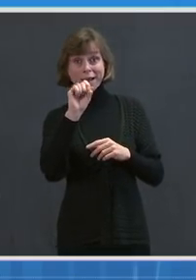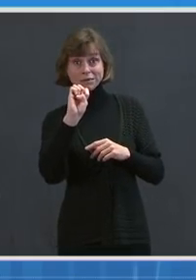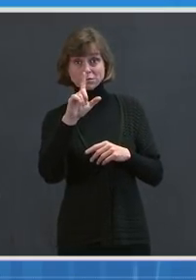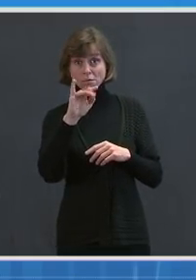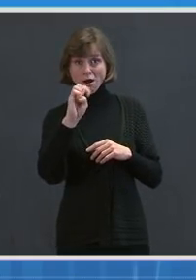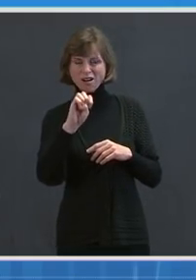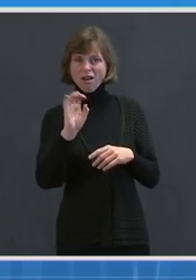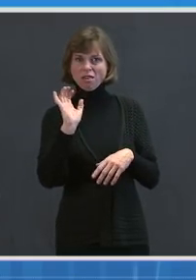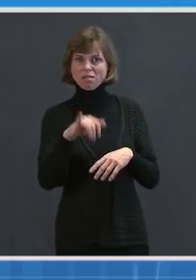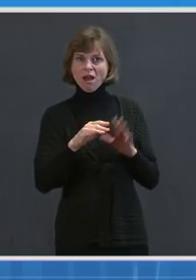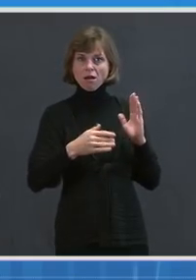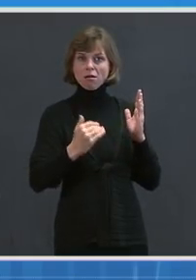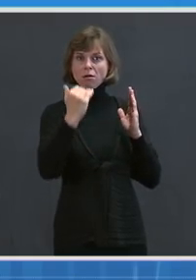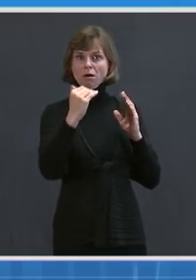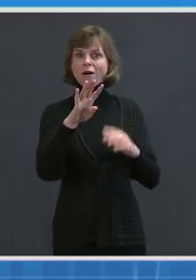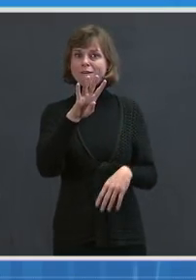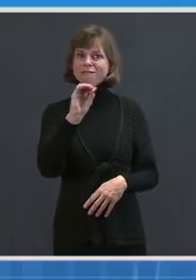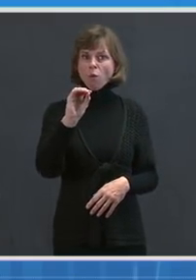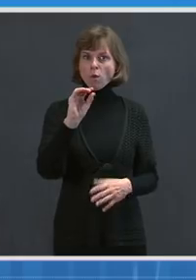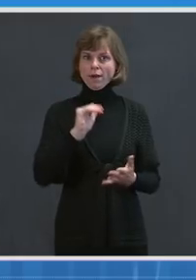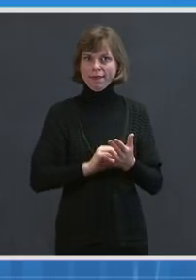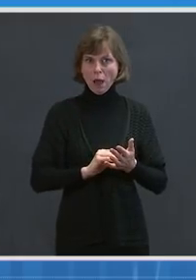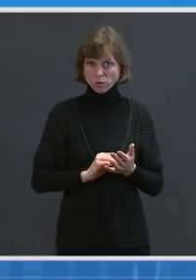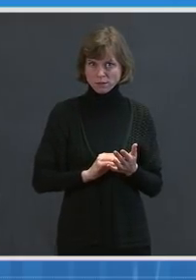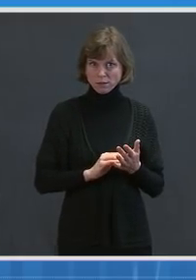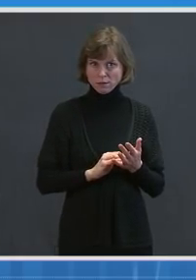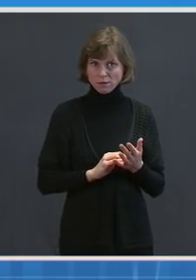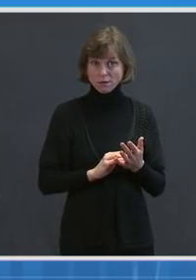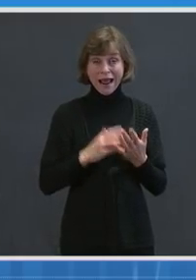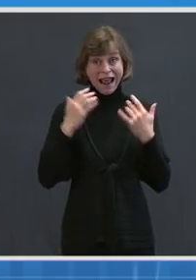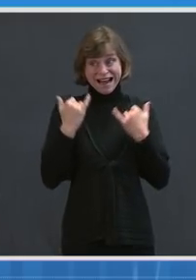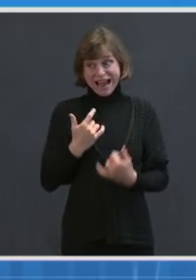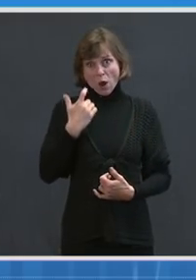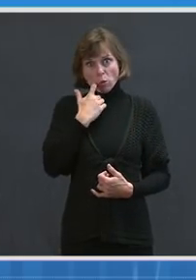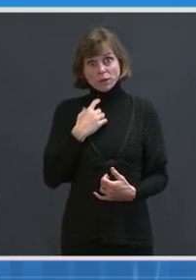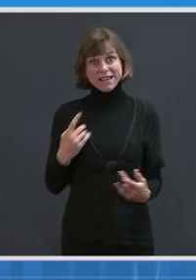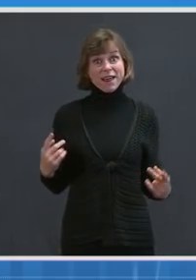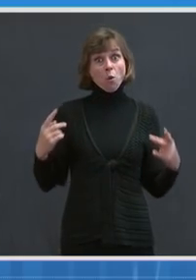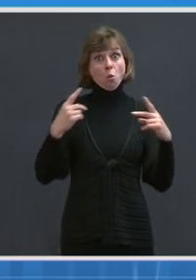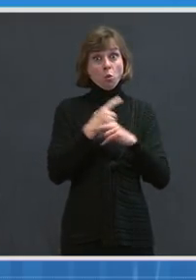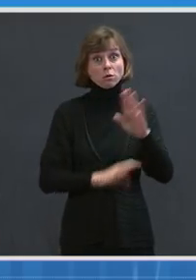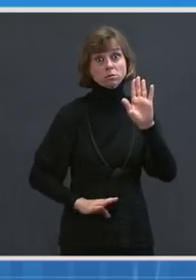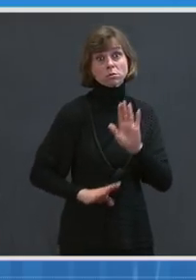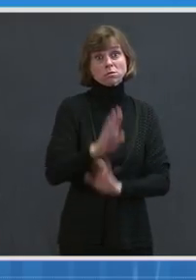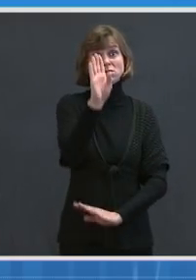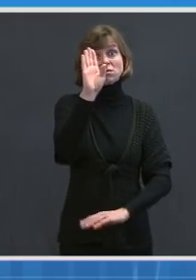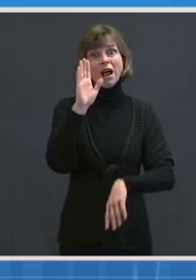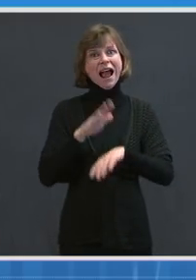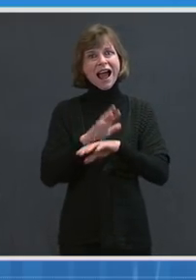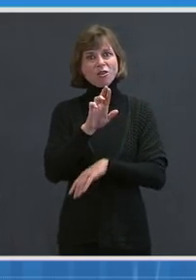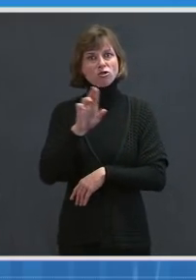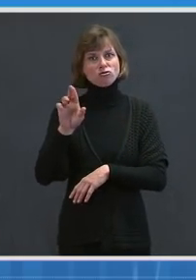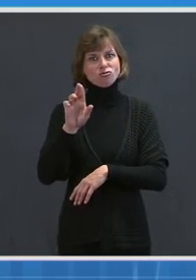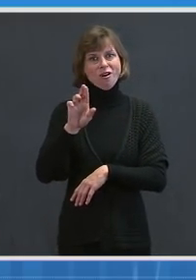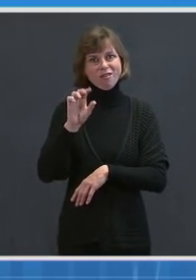We've just now recently experienced the worst surge -- on the right hand part of the slide --